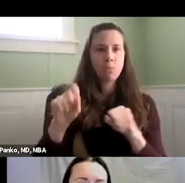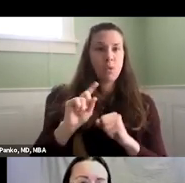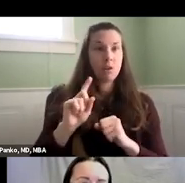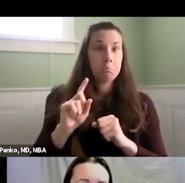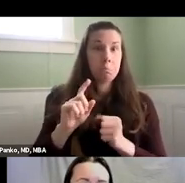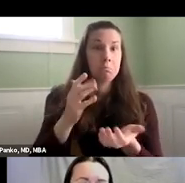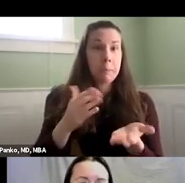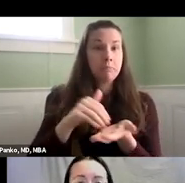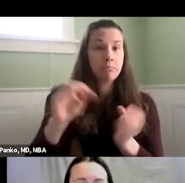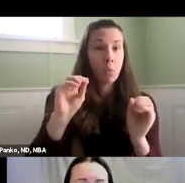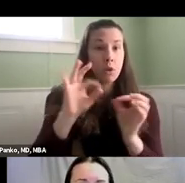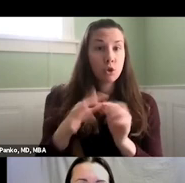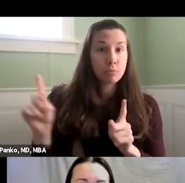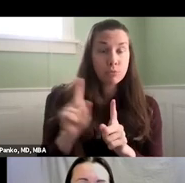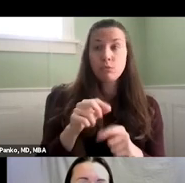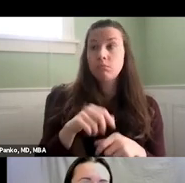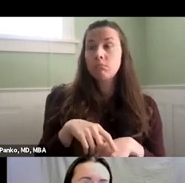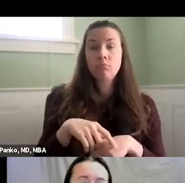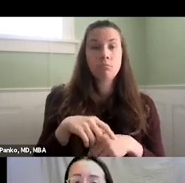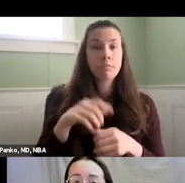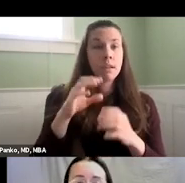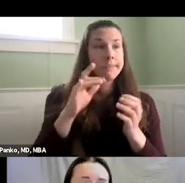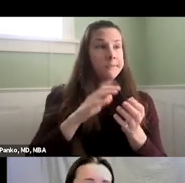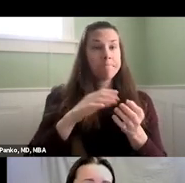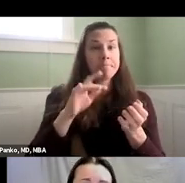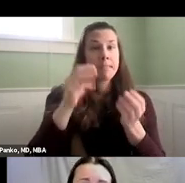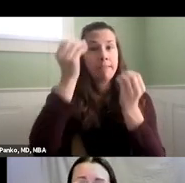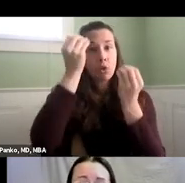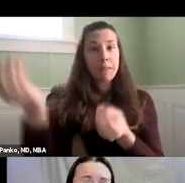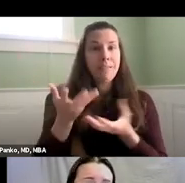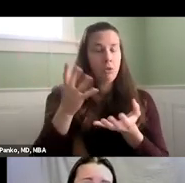in an environment, entering a medical system where there is no interpreters doctors and